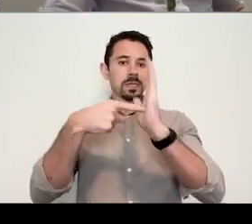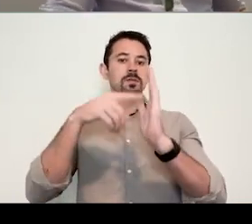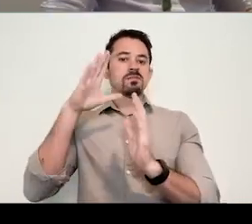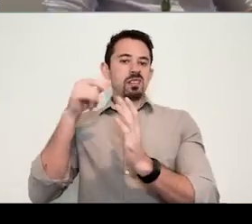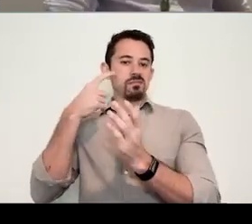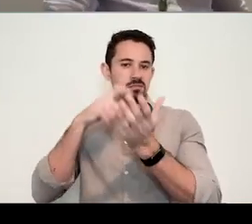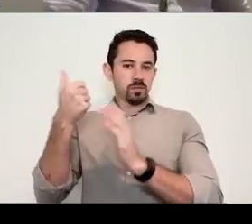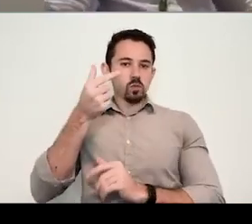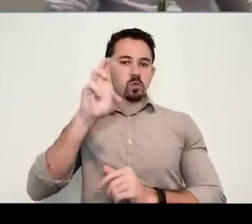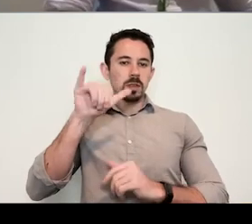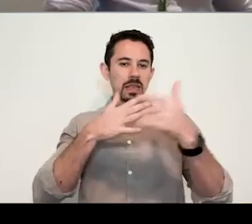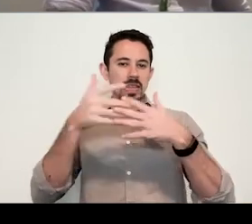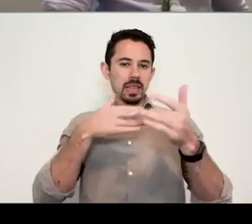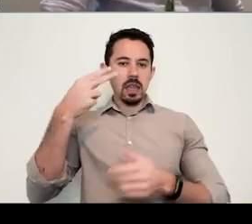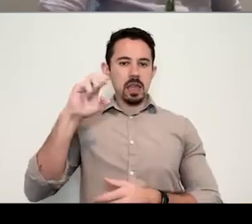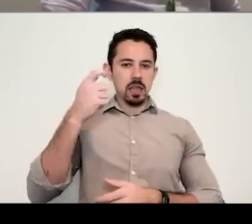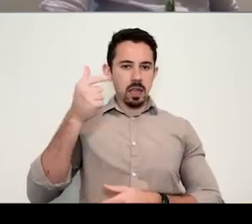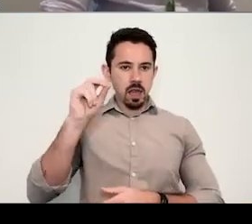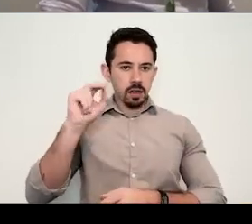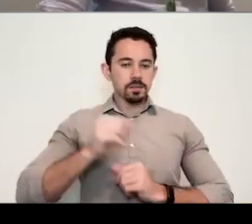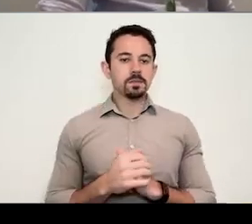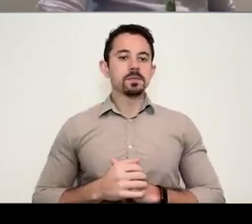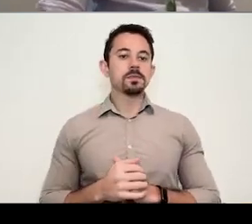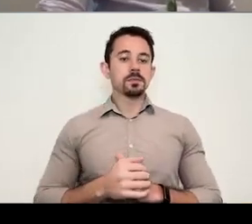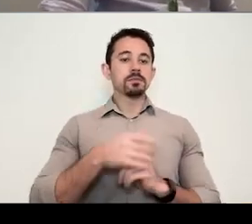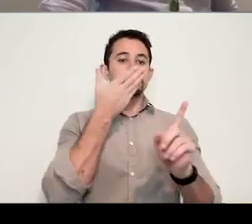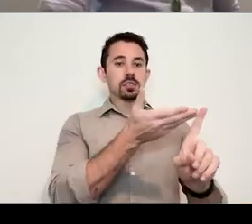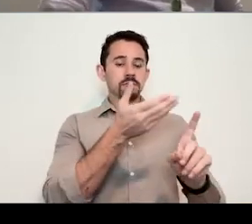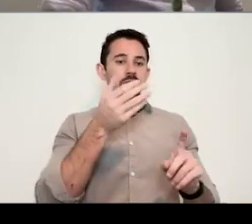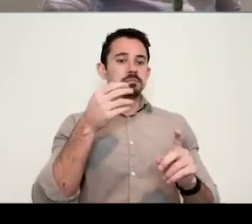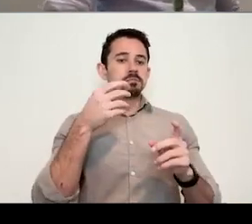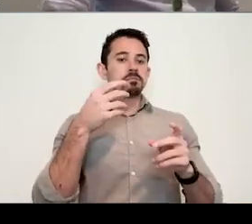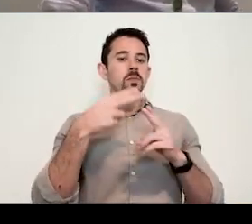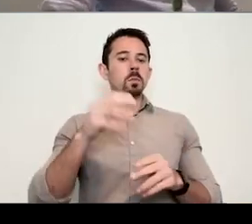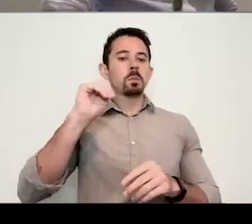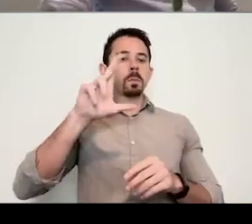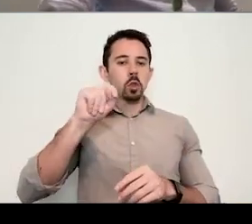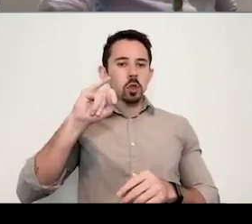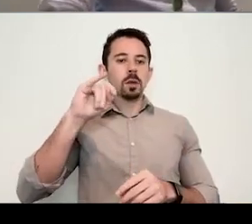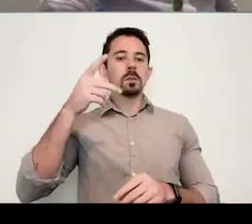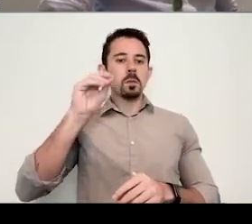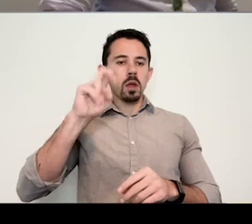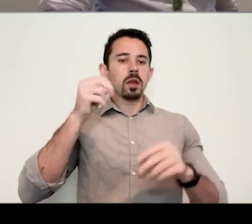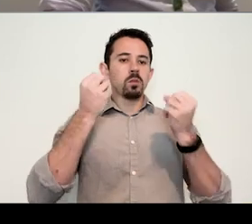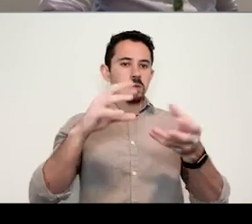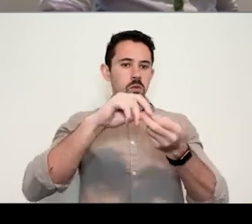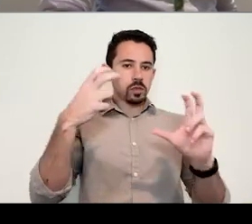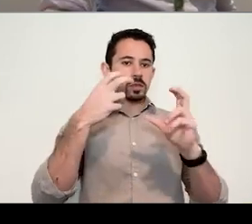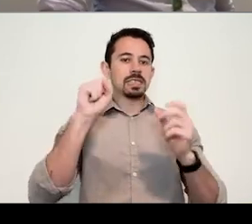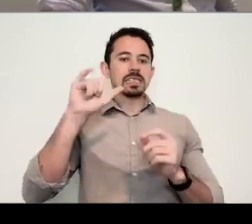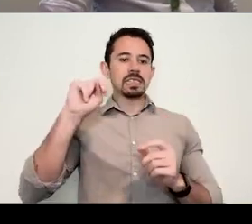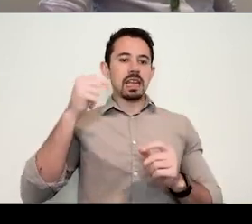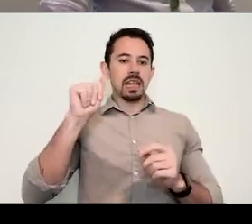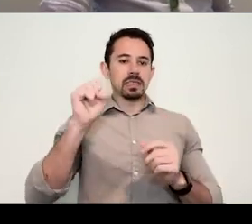for post translational regulation. Transport of the exopolysaccharide across the periplasm